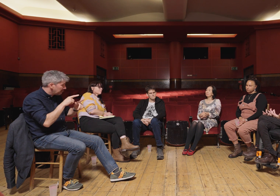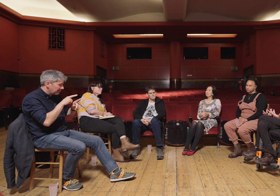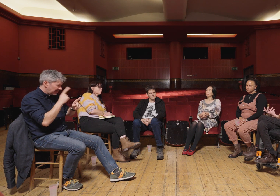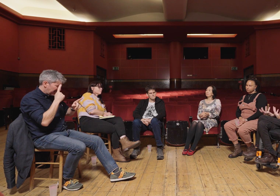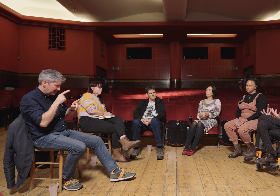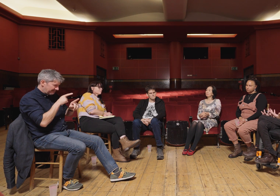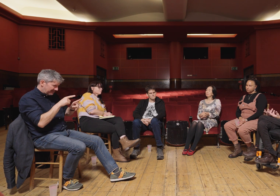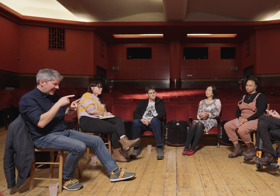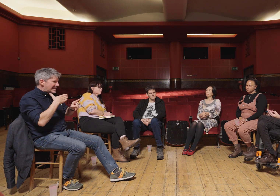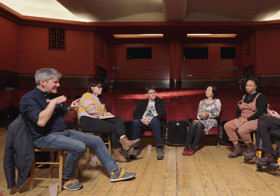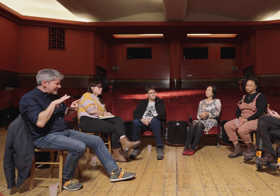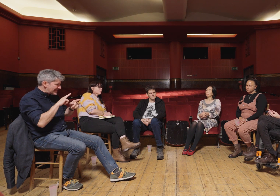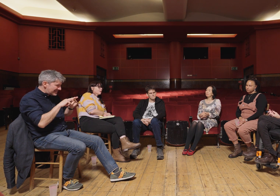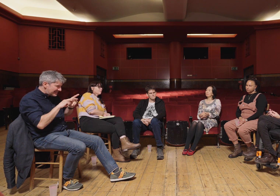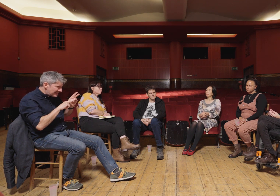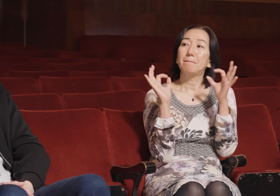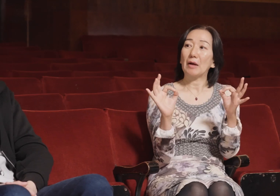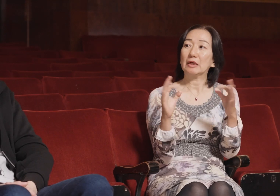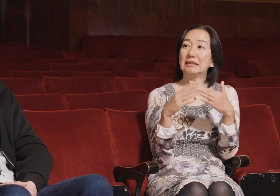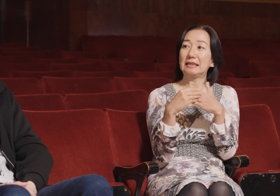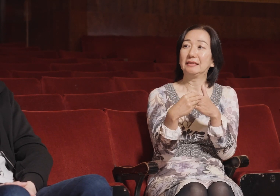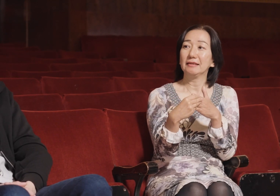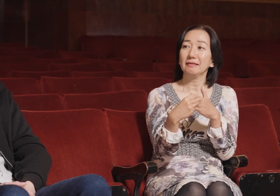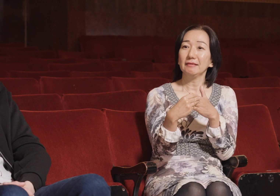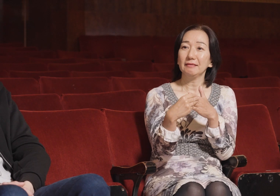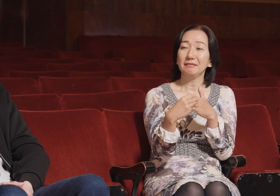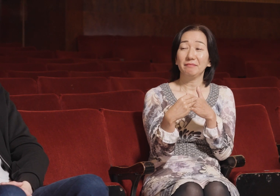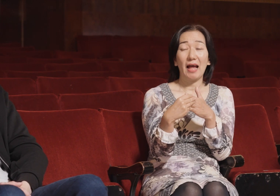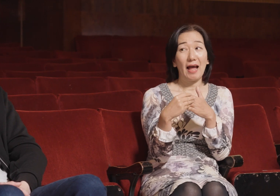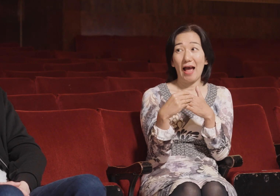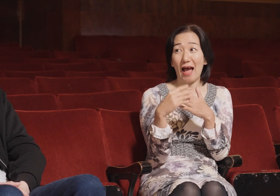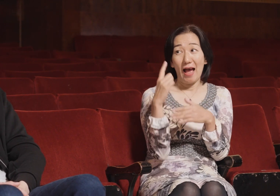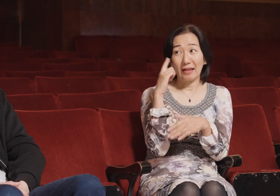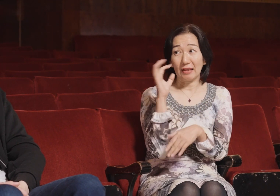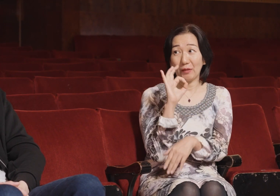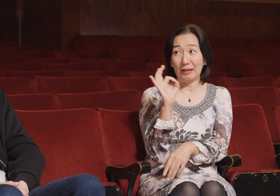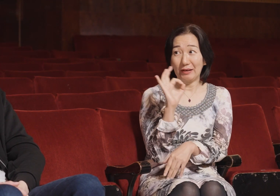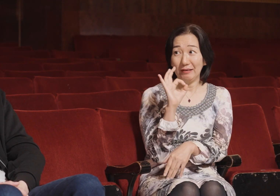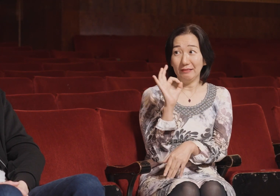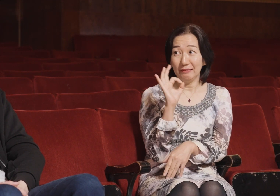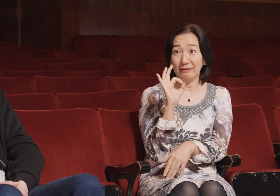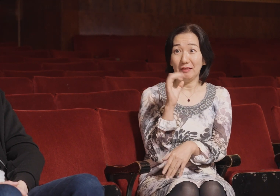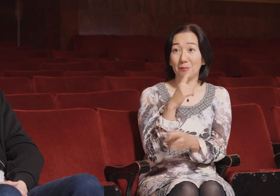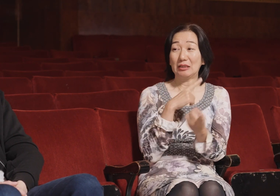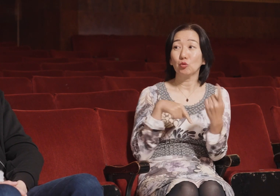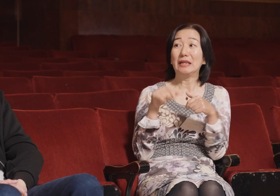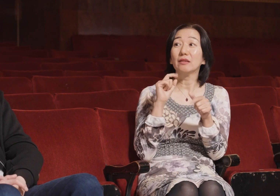and the best way it can be supported. Perfect leadership... I don't think it exists.